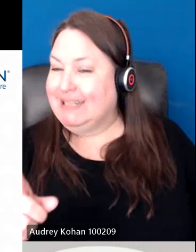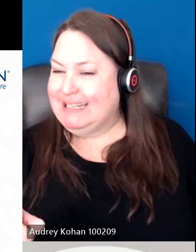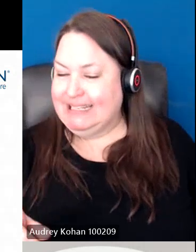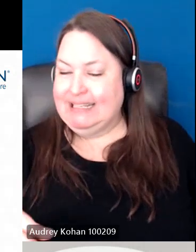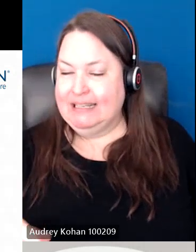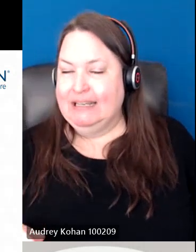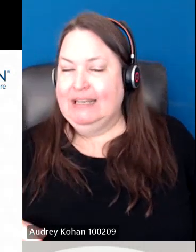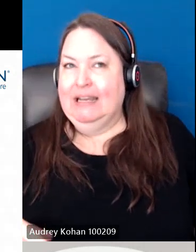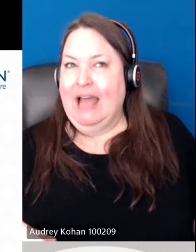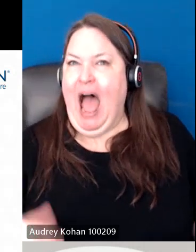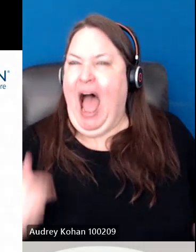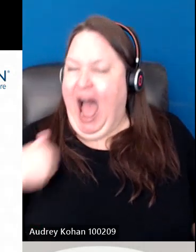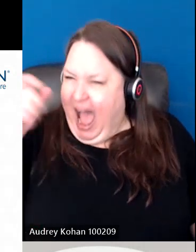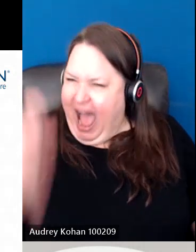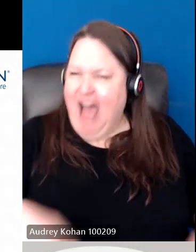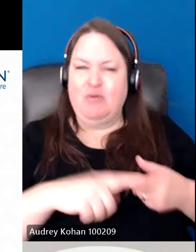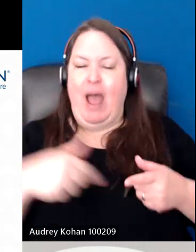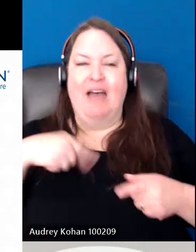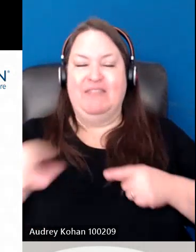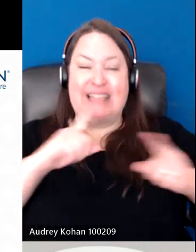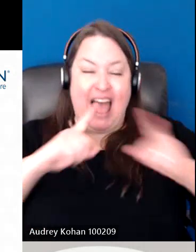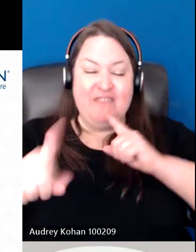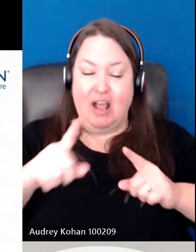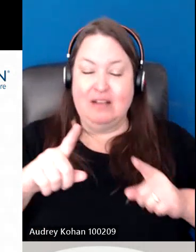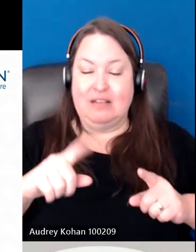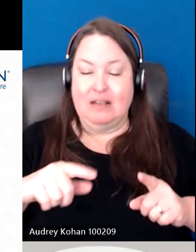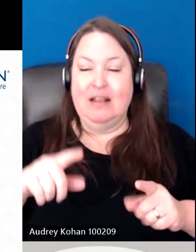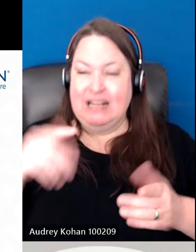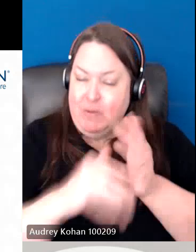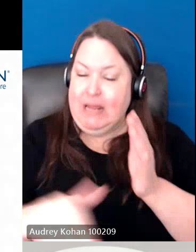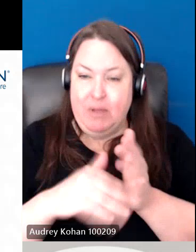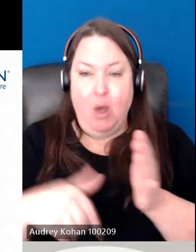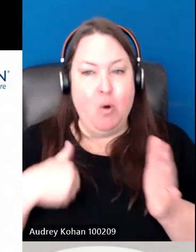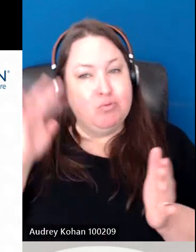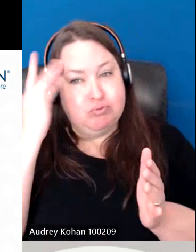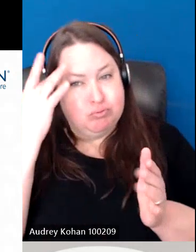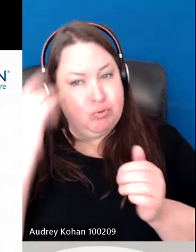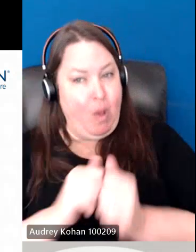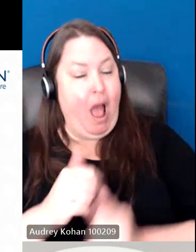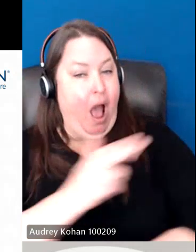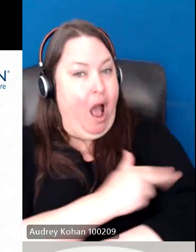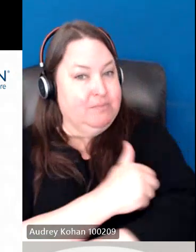that I've had to have these conversations with repeatedly with hospitals and with providers